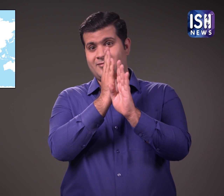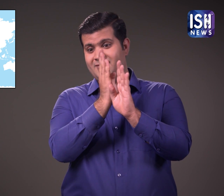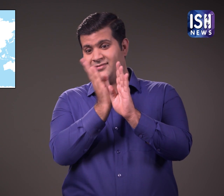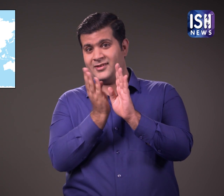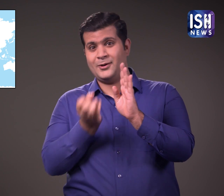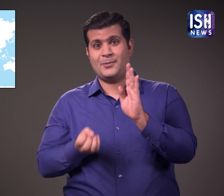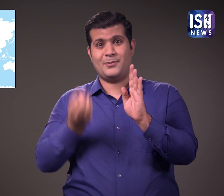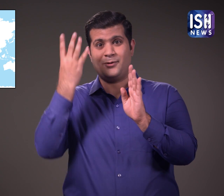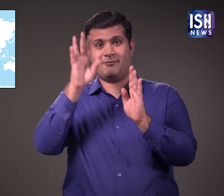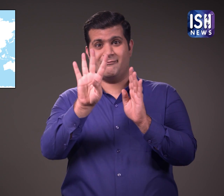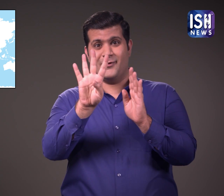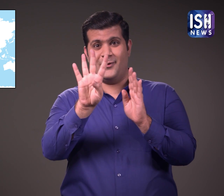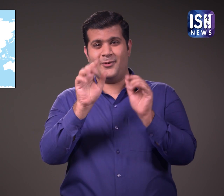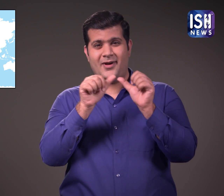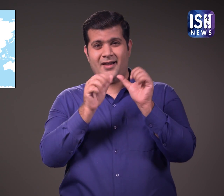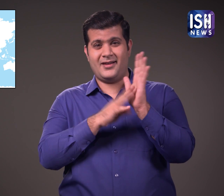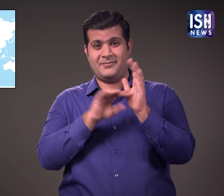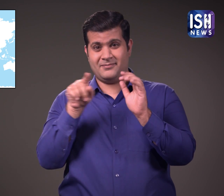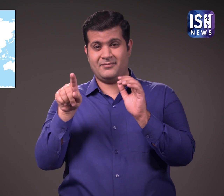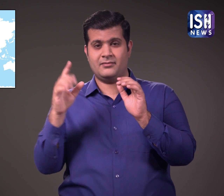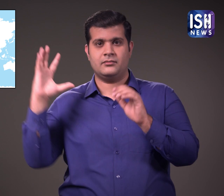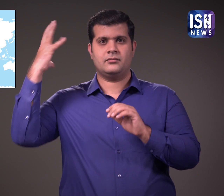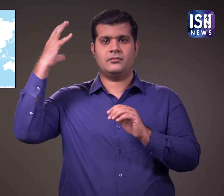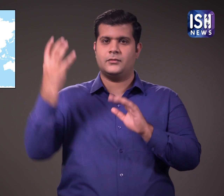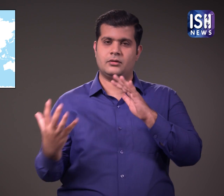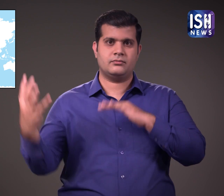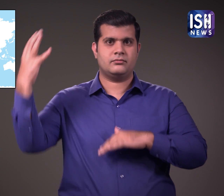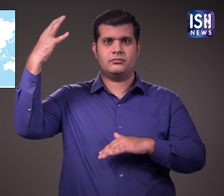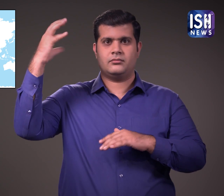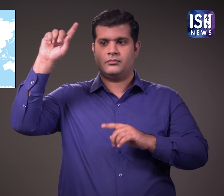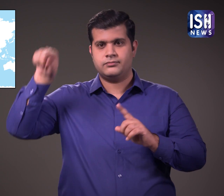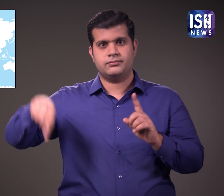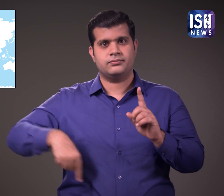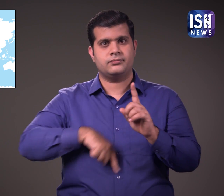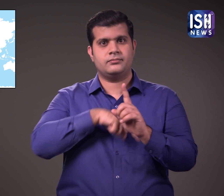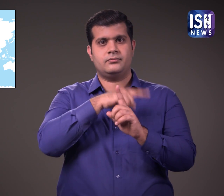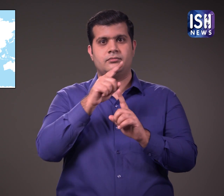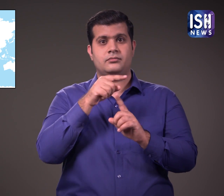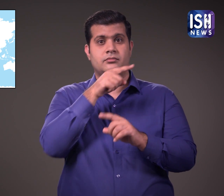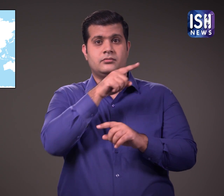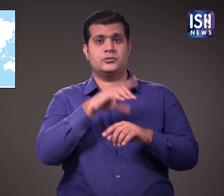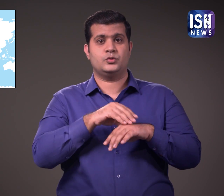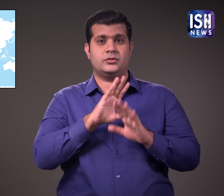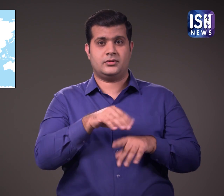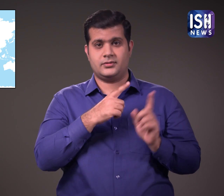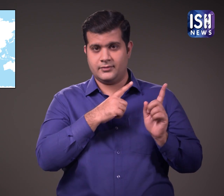and rising at around 4 AM.